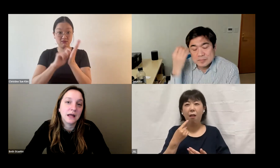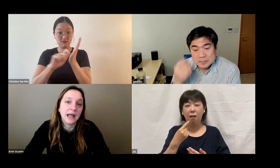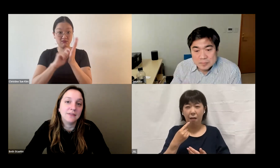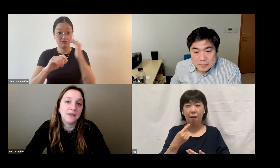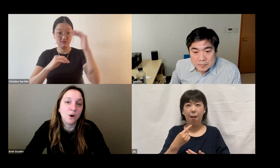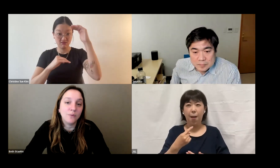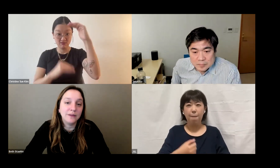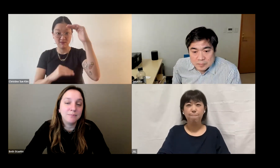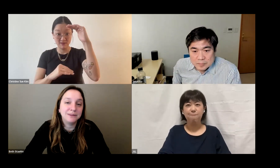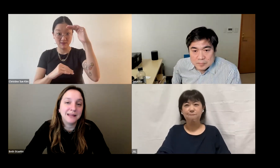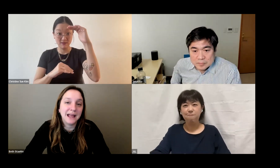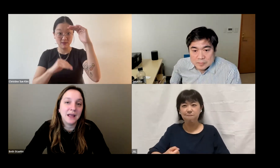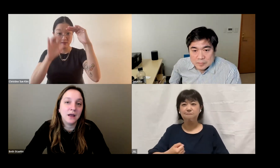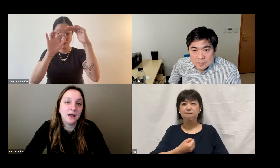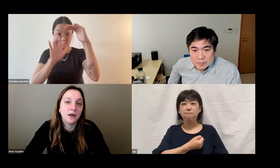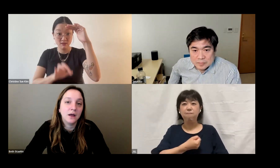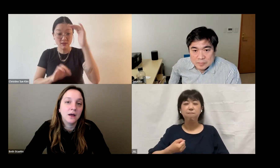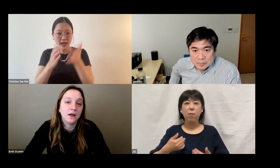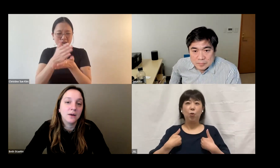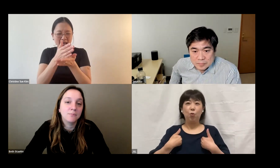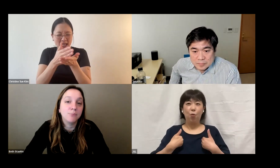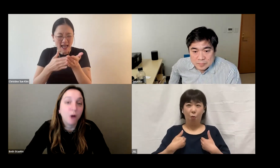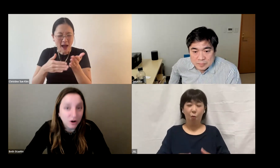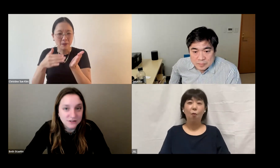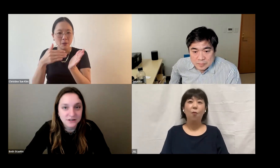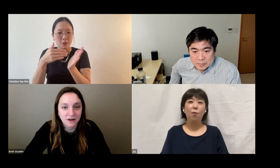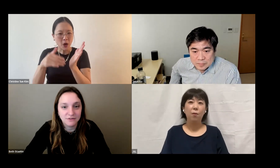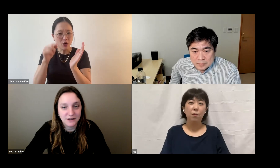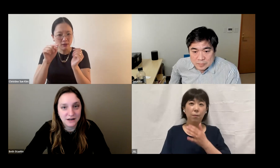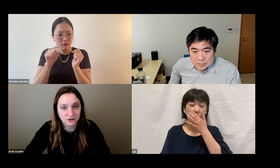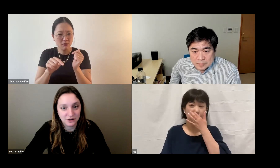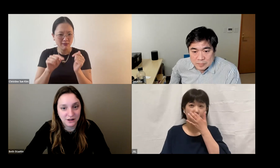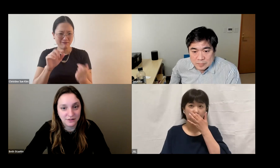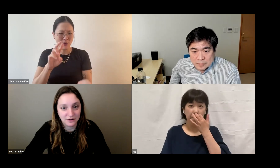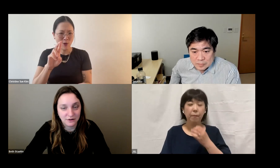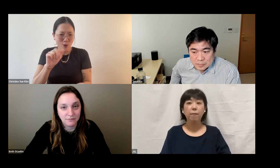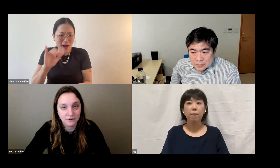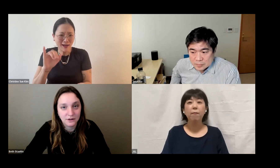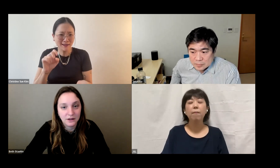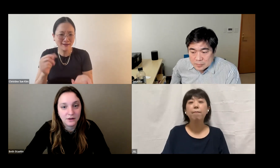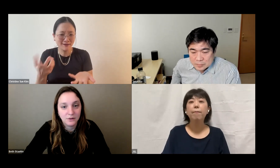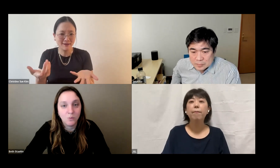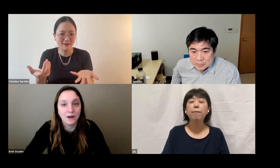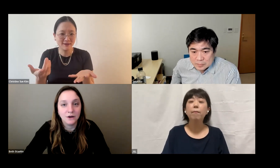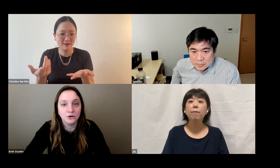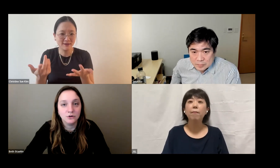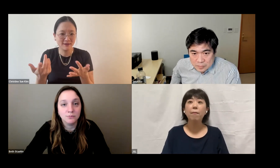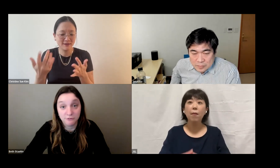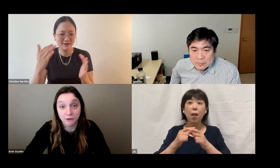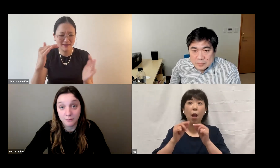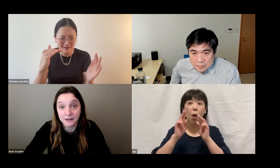and they only play part of the national anthem when you perform it,